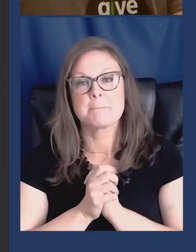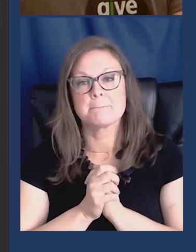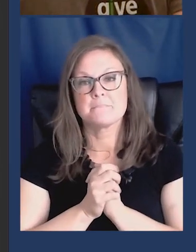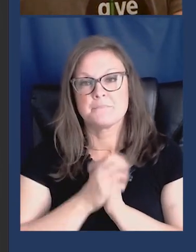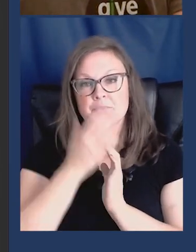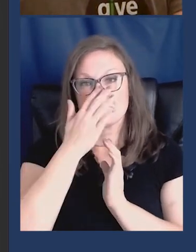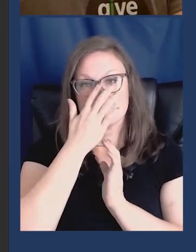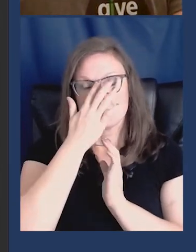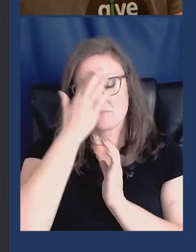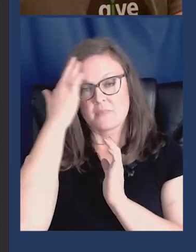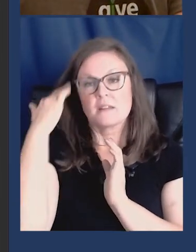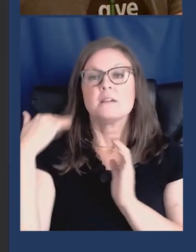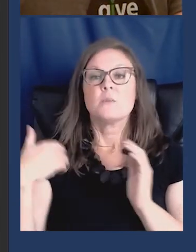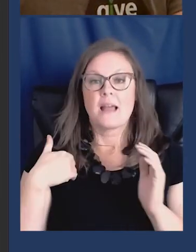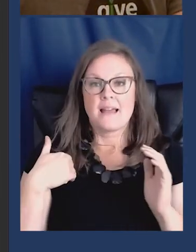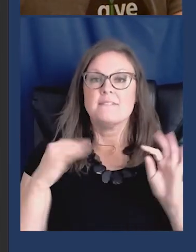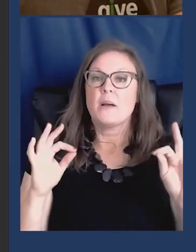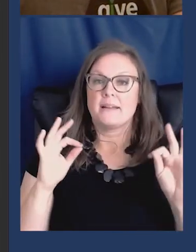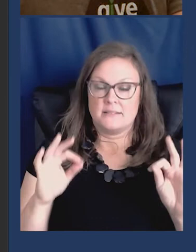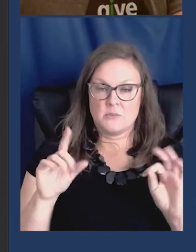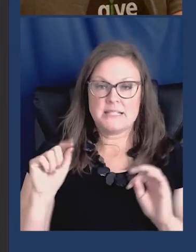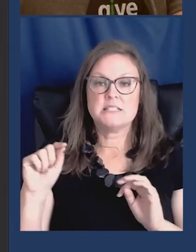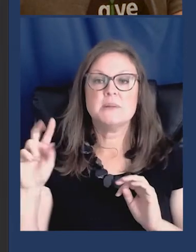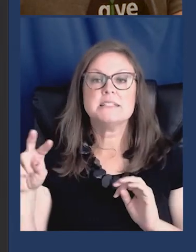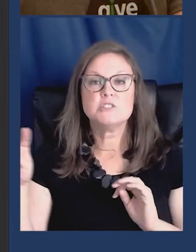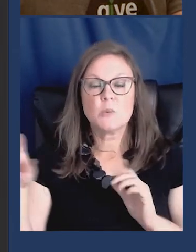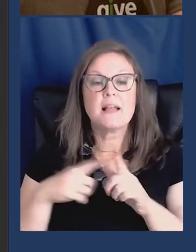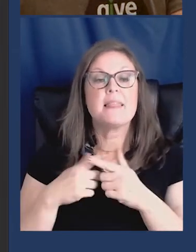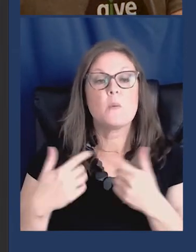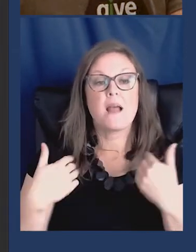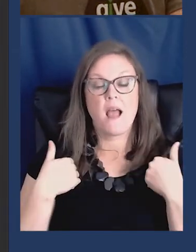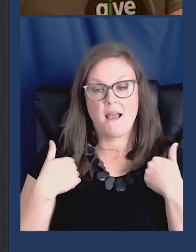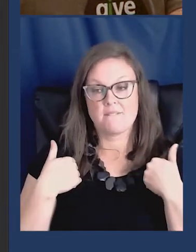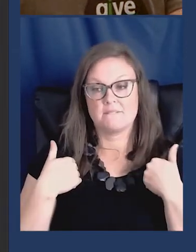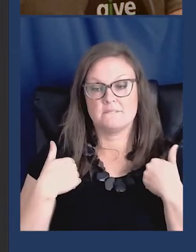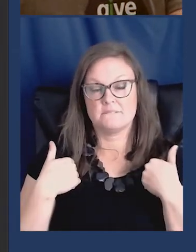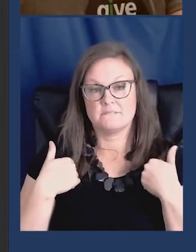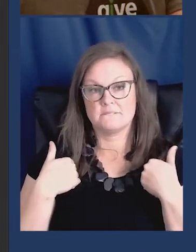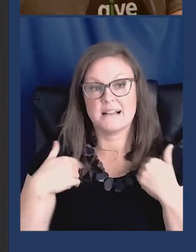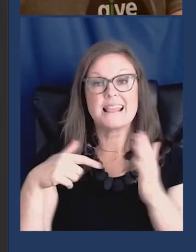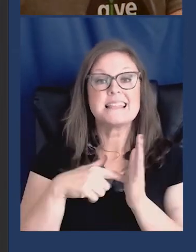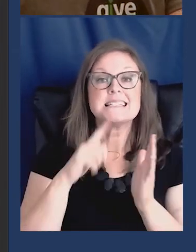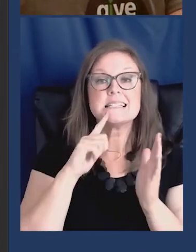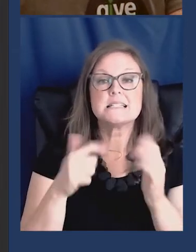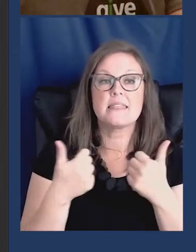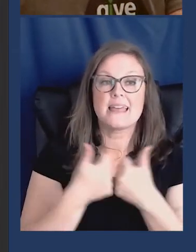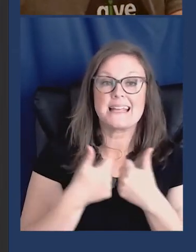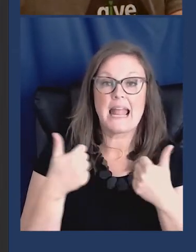So we got cs2022. We've got our game. This is the game's game manager class,